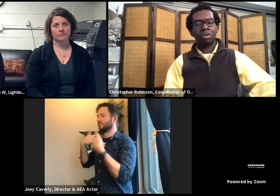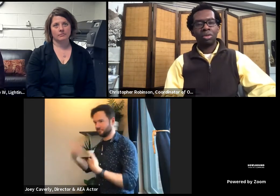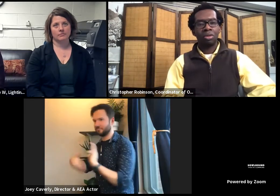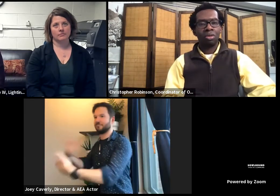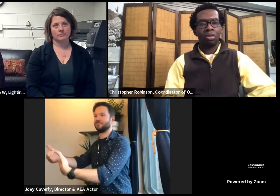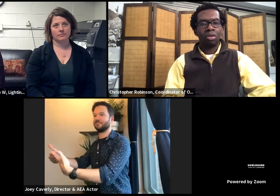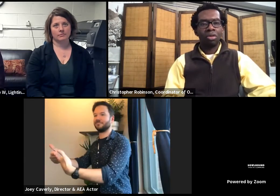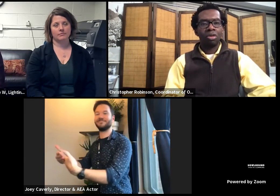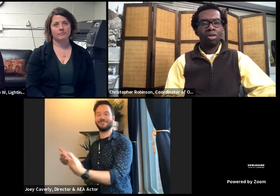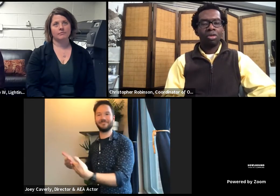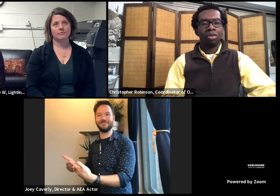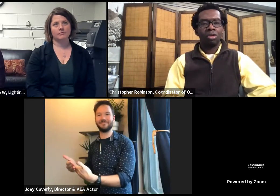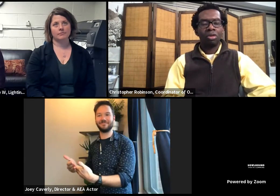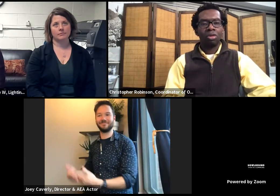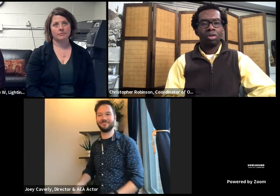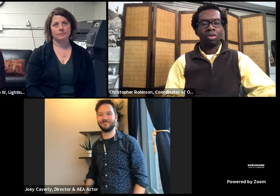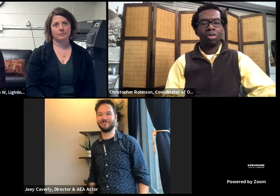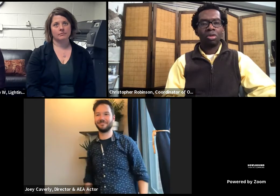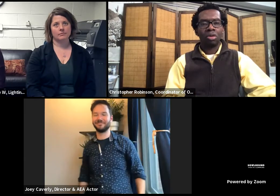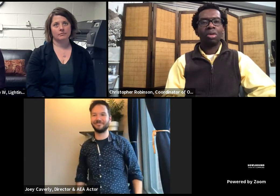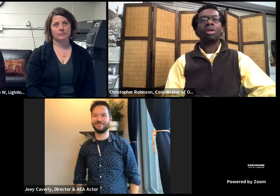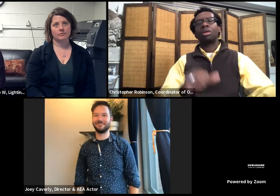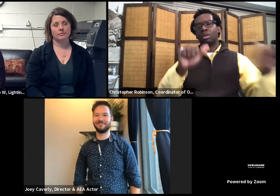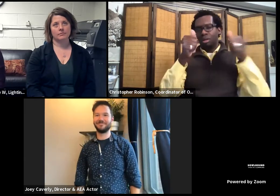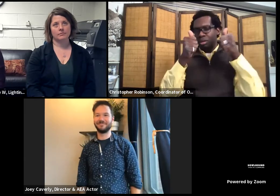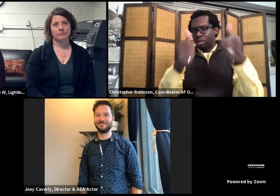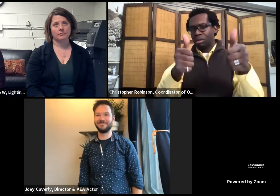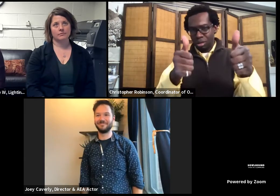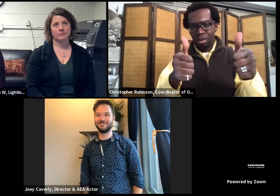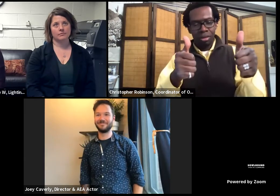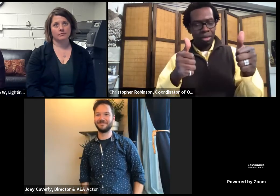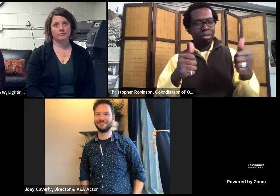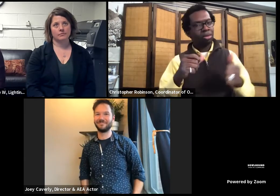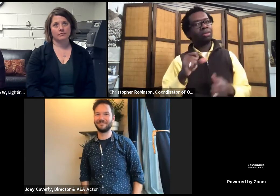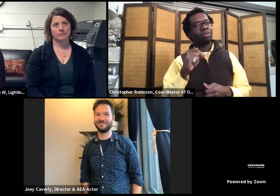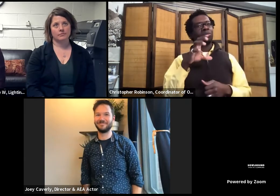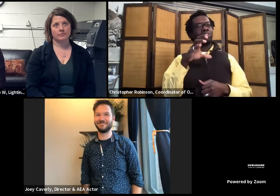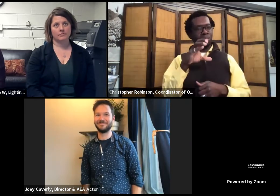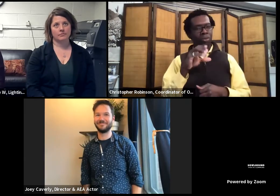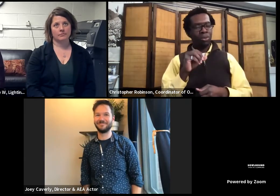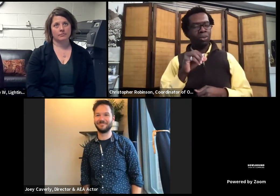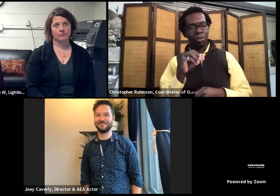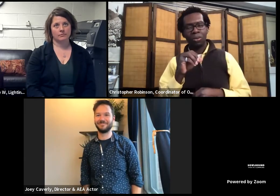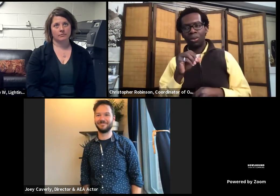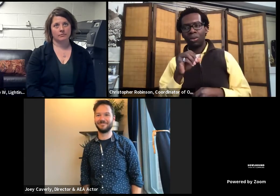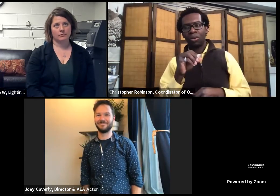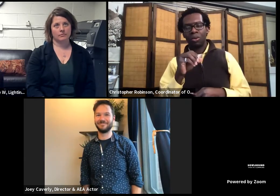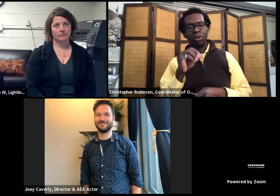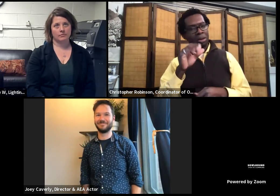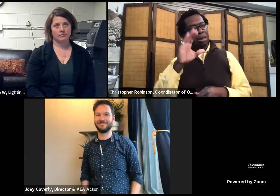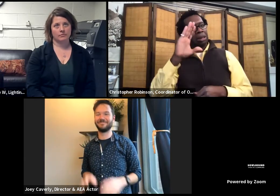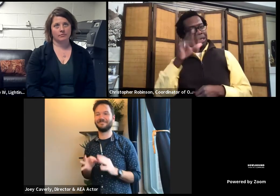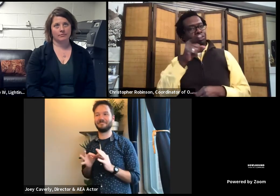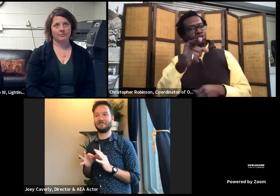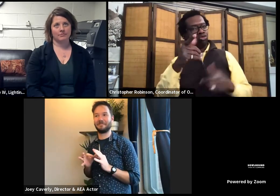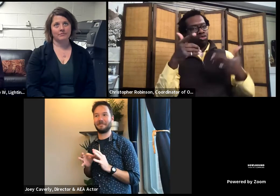everyone on stage repeats that sign, hold, hold, hold, hold, hold, until everyone is actually at a hold, and then they continue on with their work.